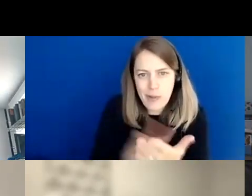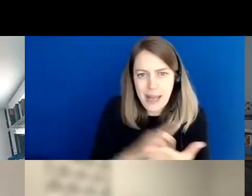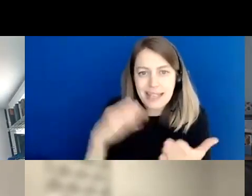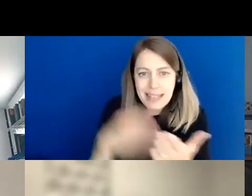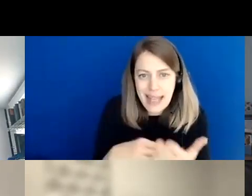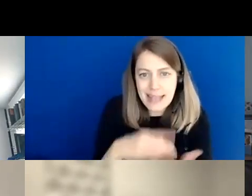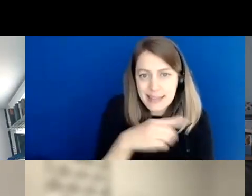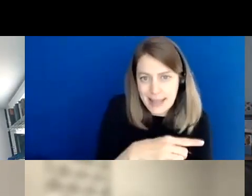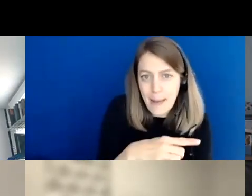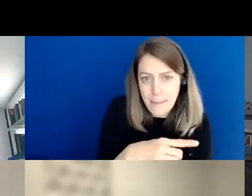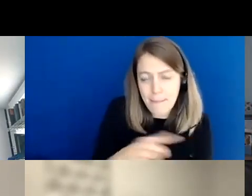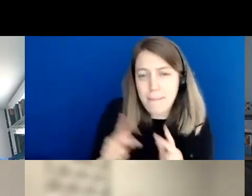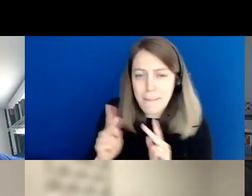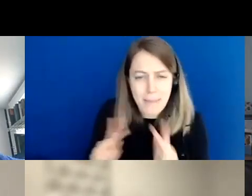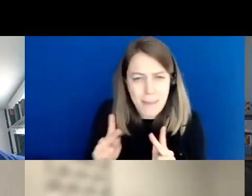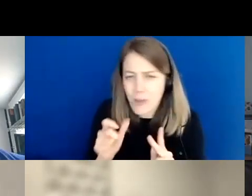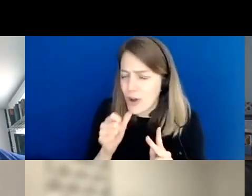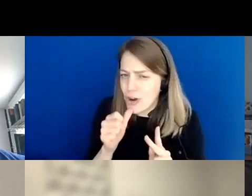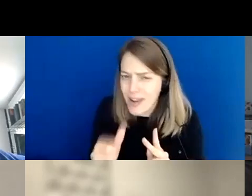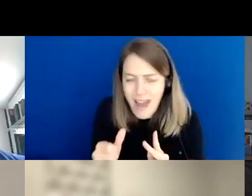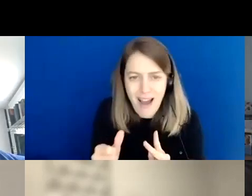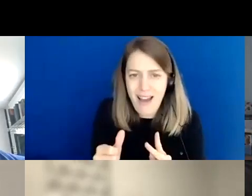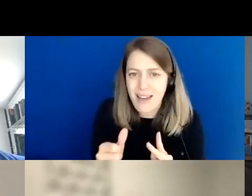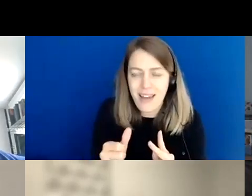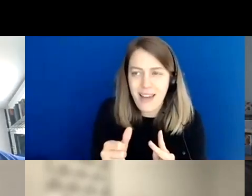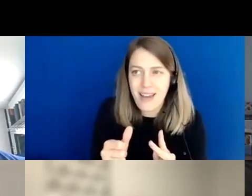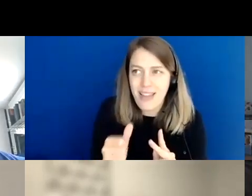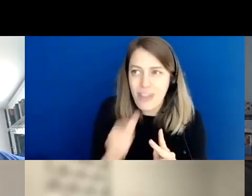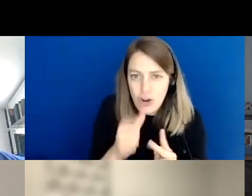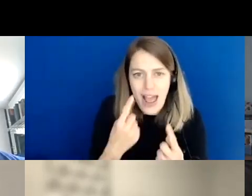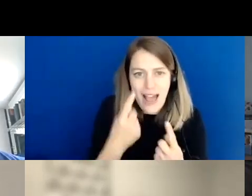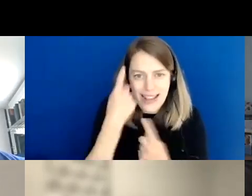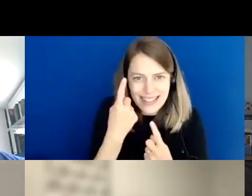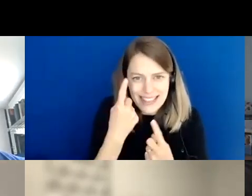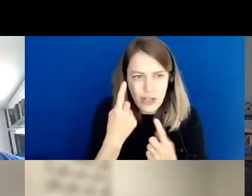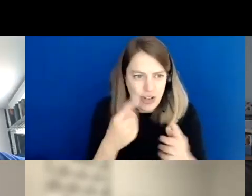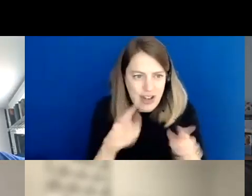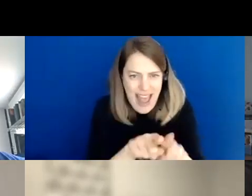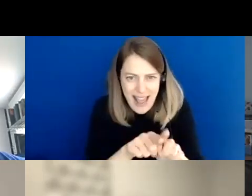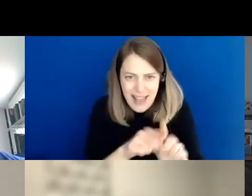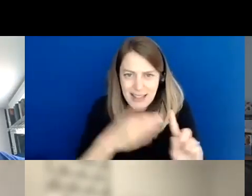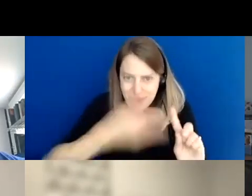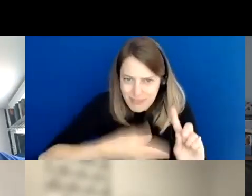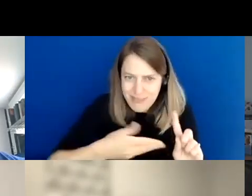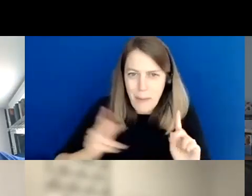the ends do not justify the means. We are creating generations of